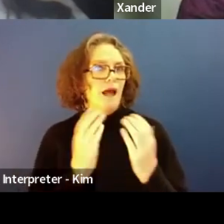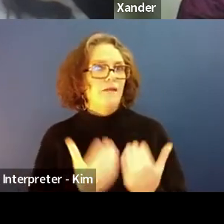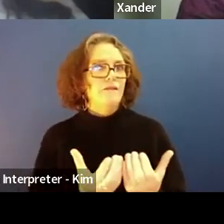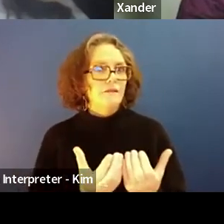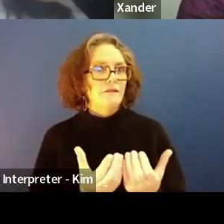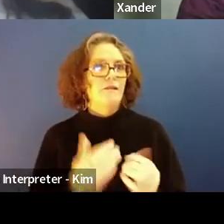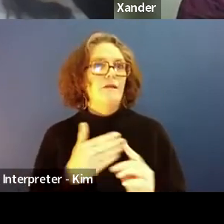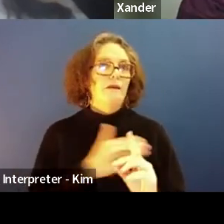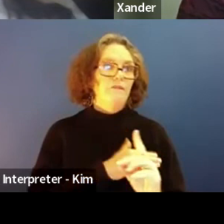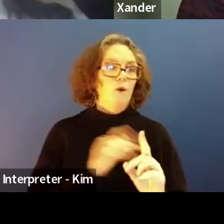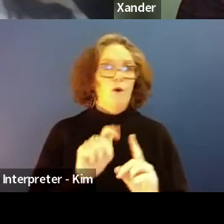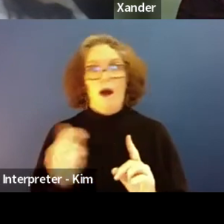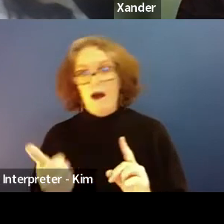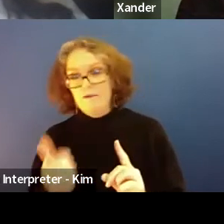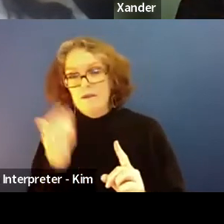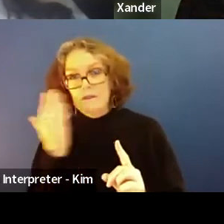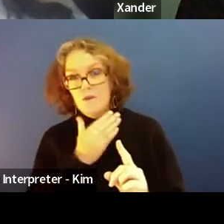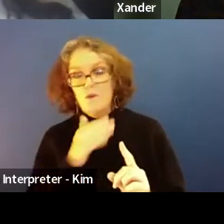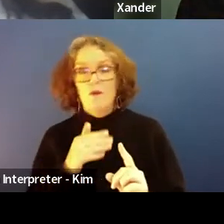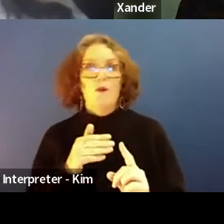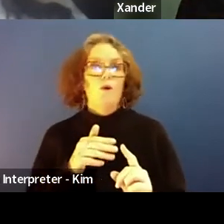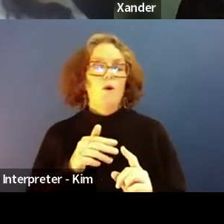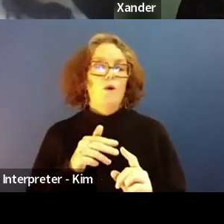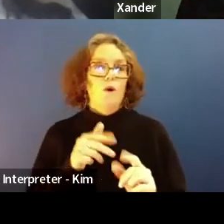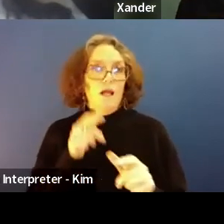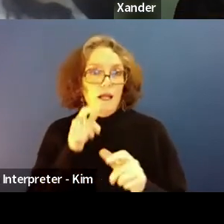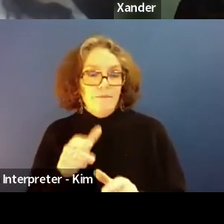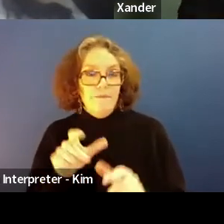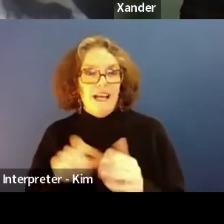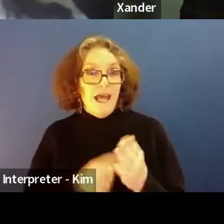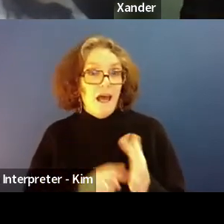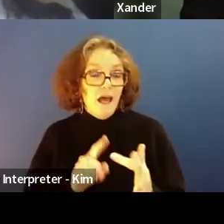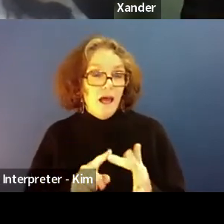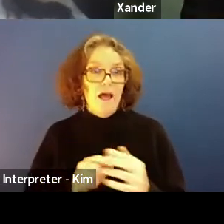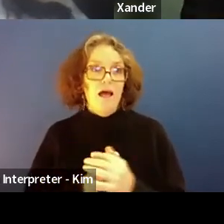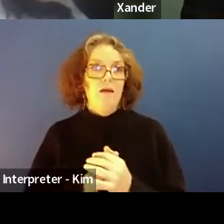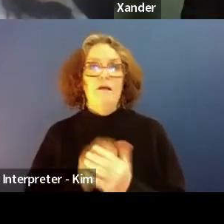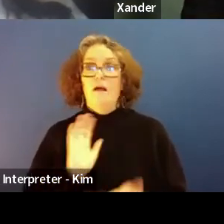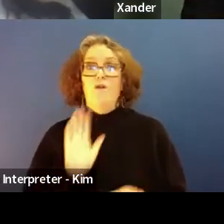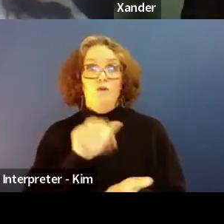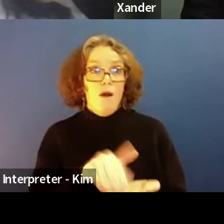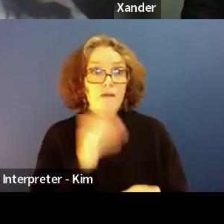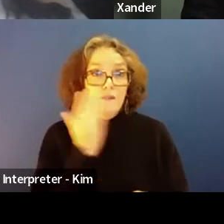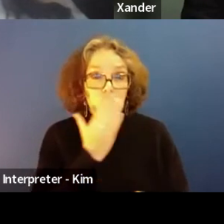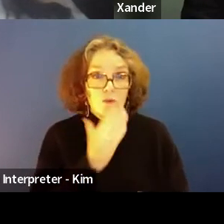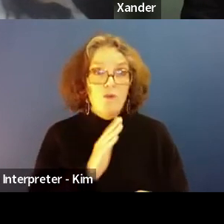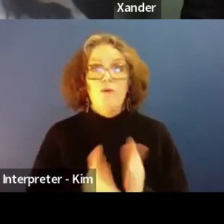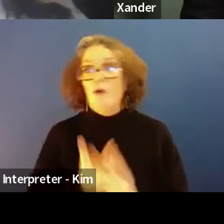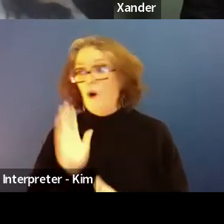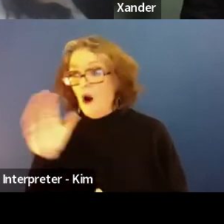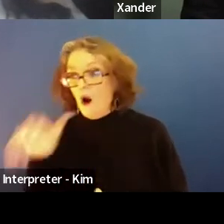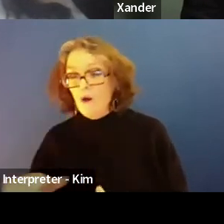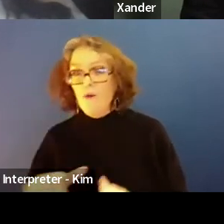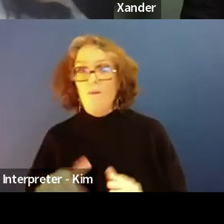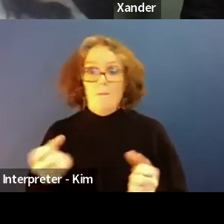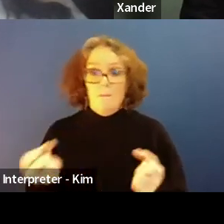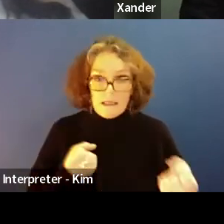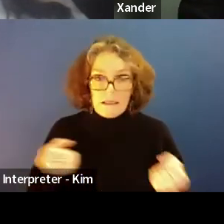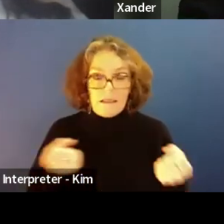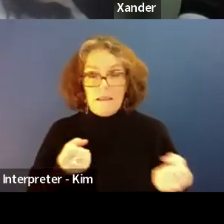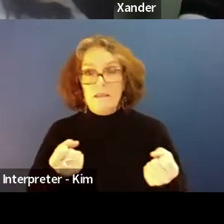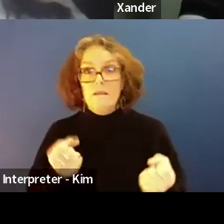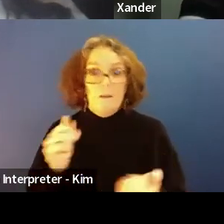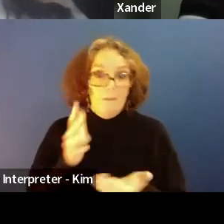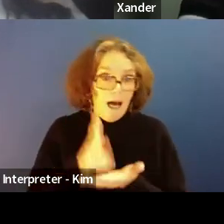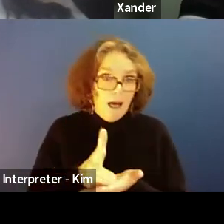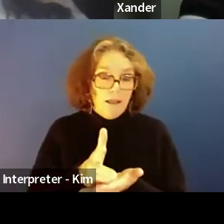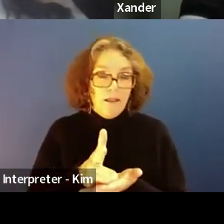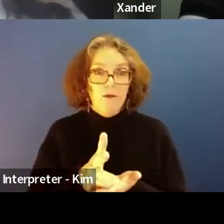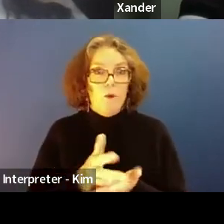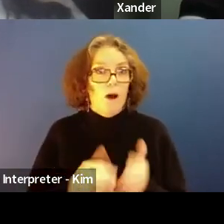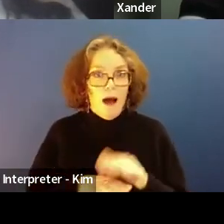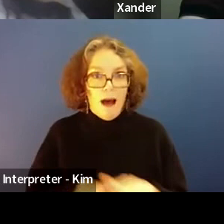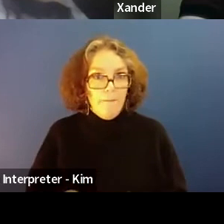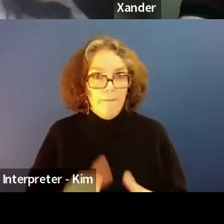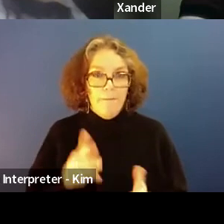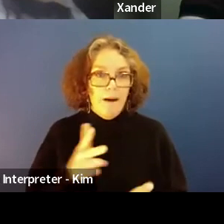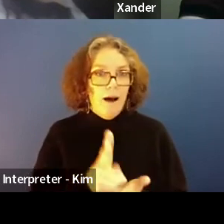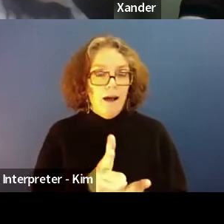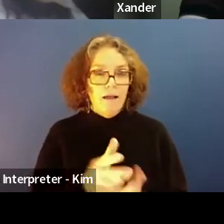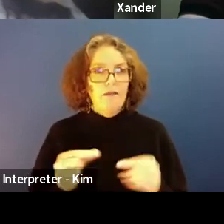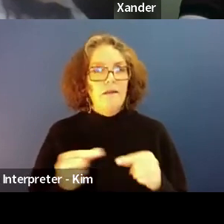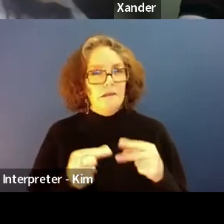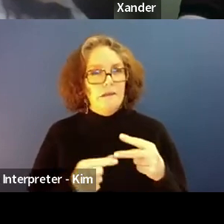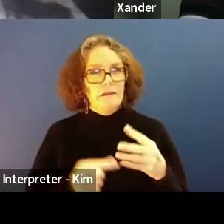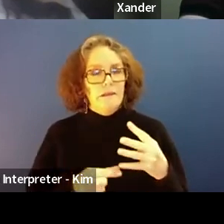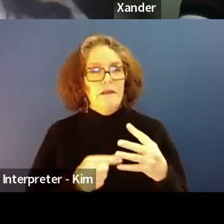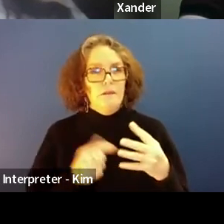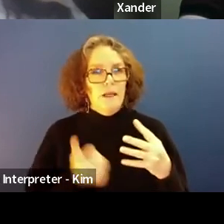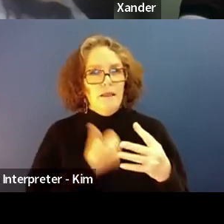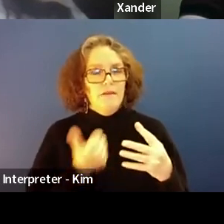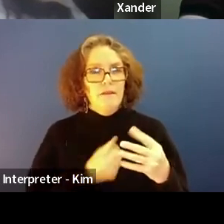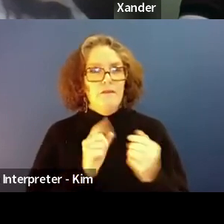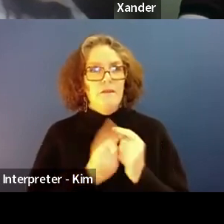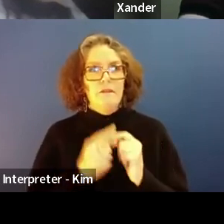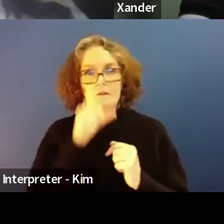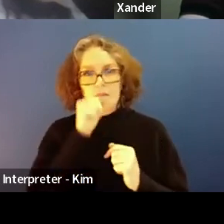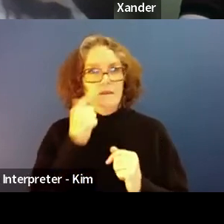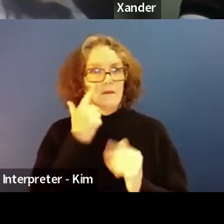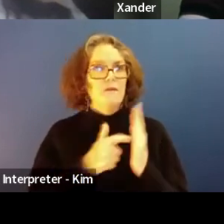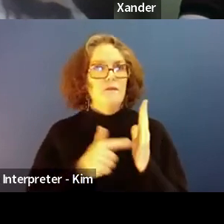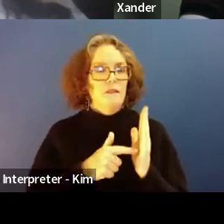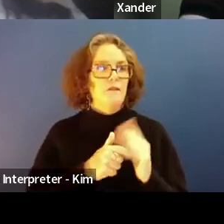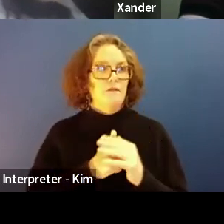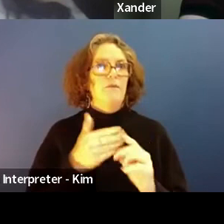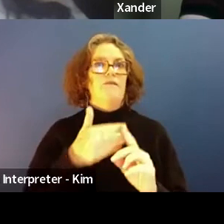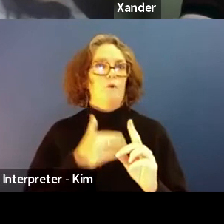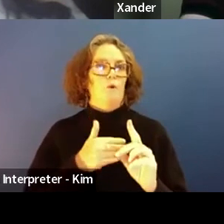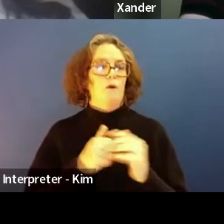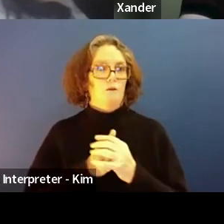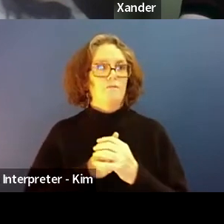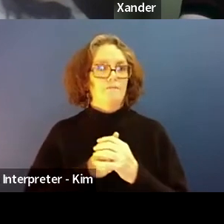is before and after school care to navigate. There's getting to and from school, how do those buses, or parking, or no parking works it looks at things that you can find out how it all works behind the scenes.